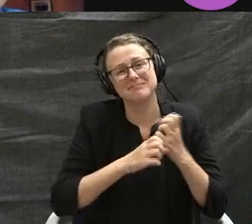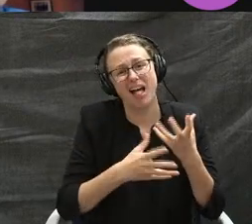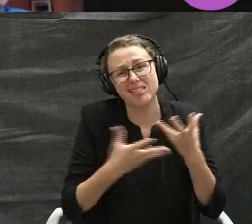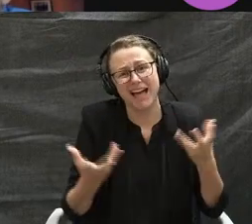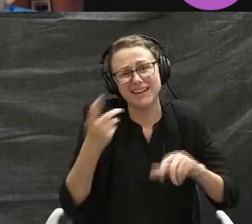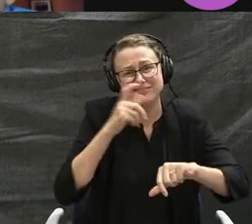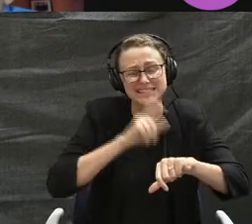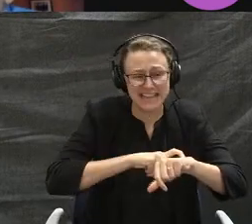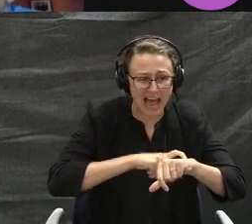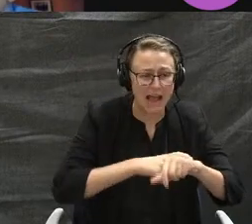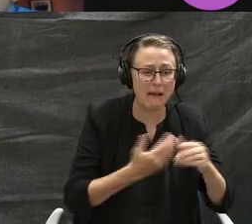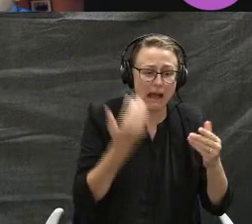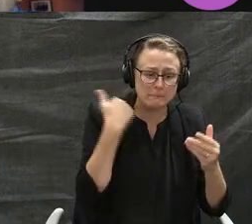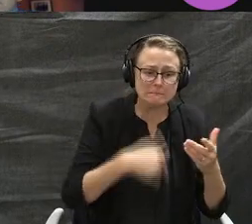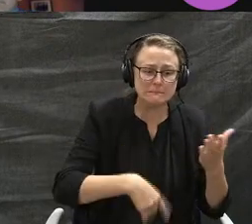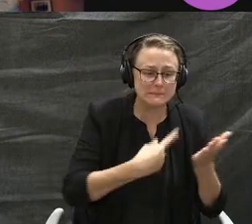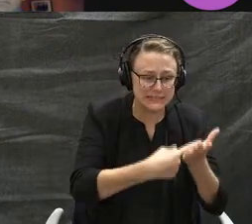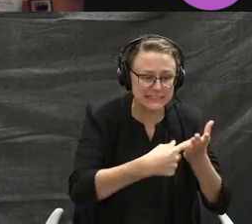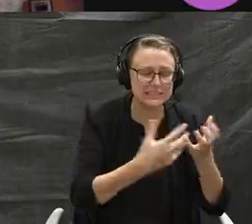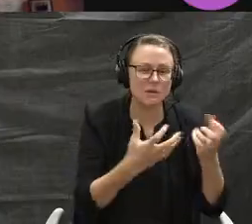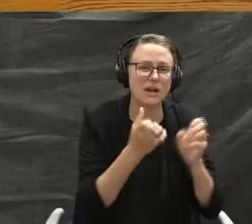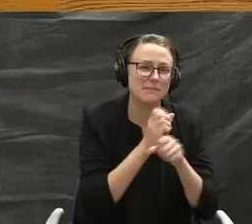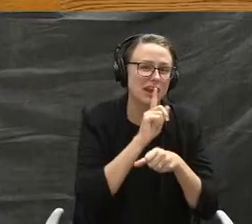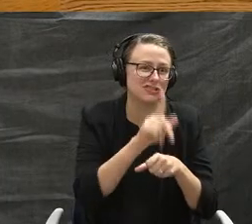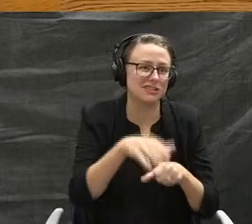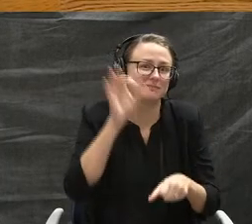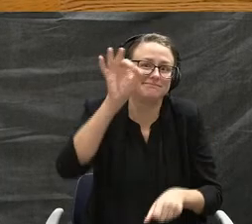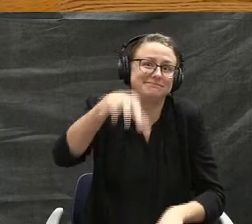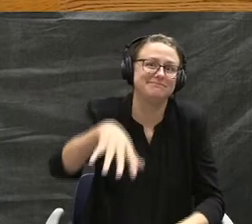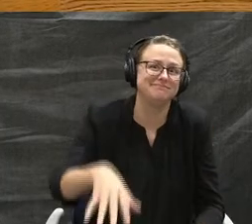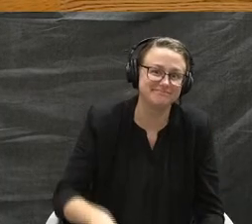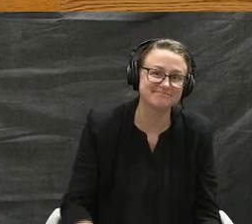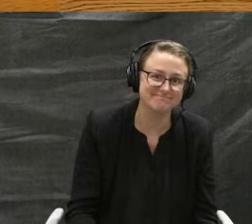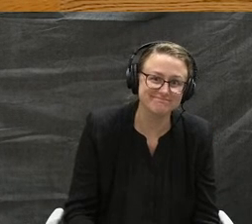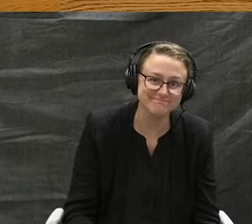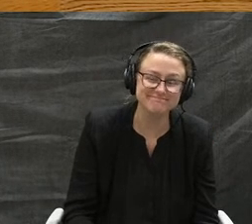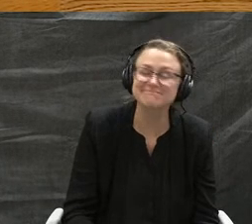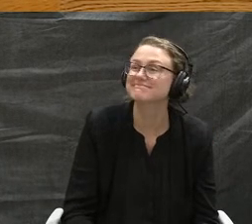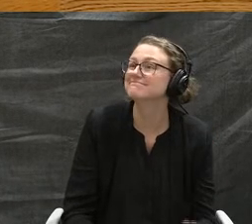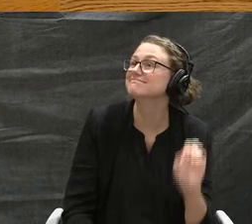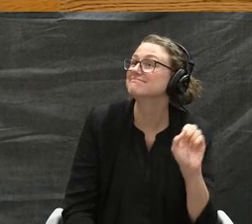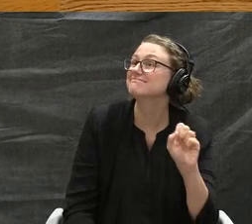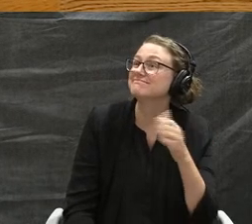that. We had that out there. Absolutely thank you, go ahead, John.